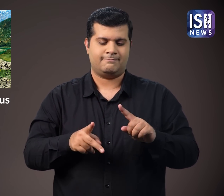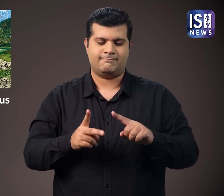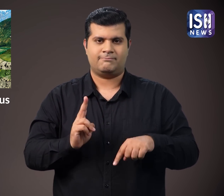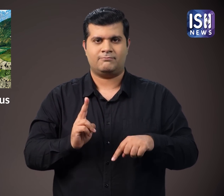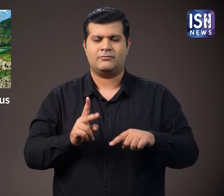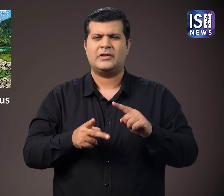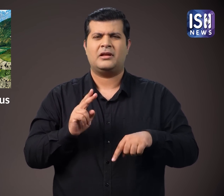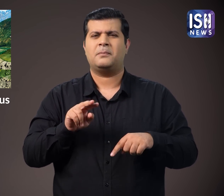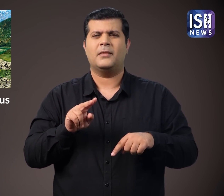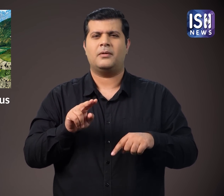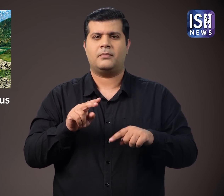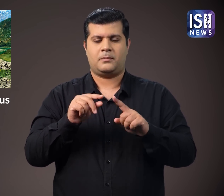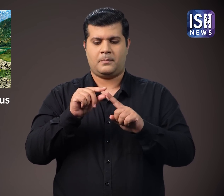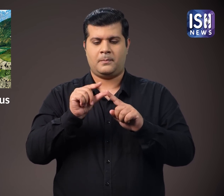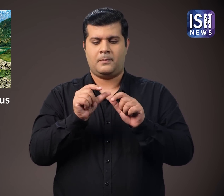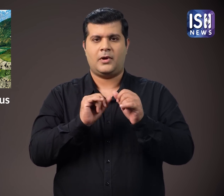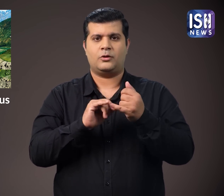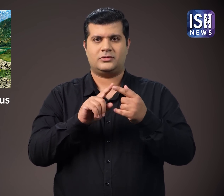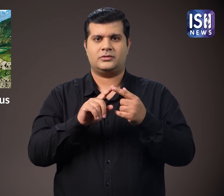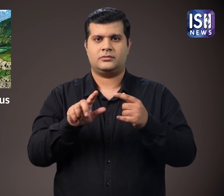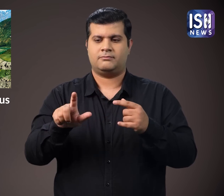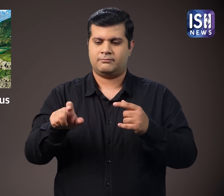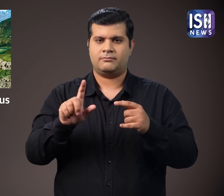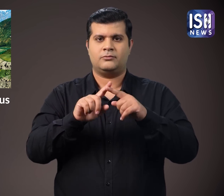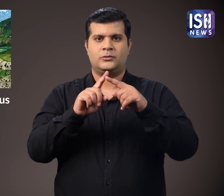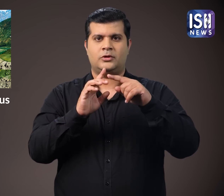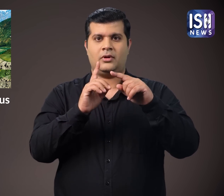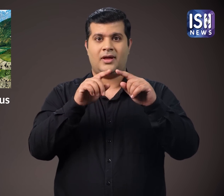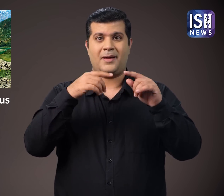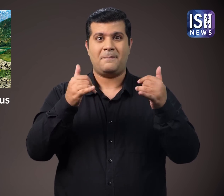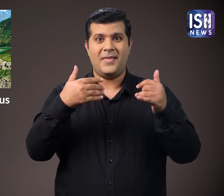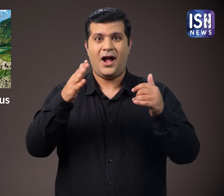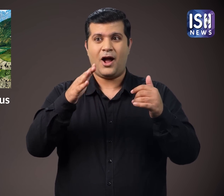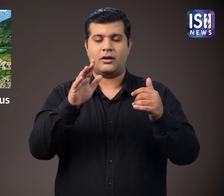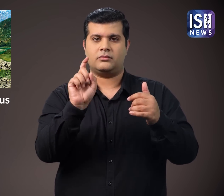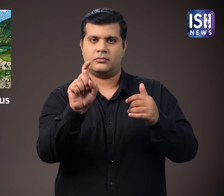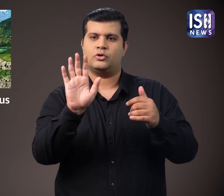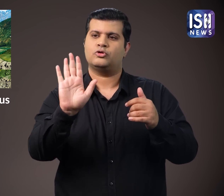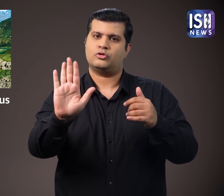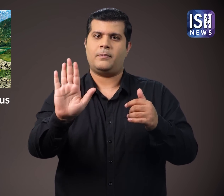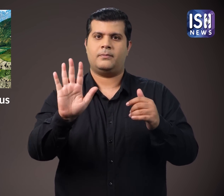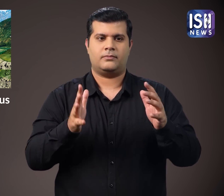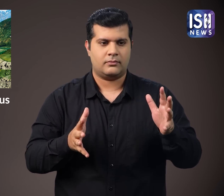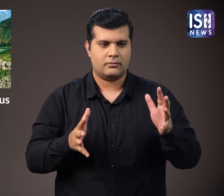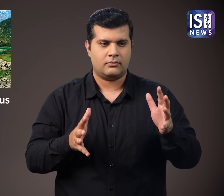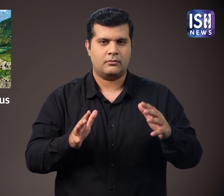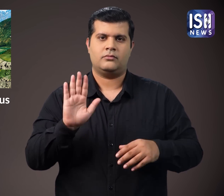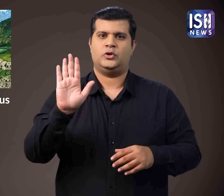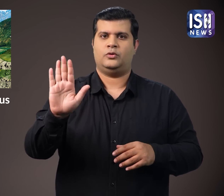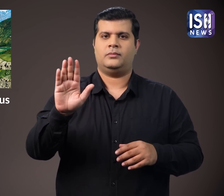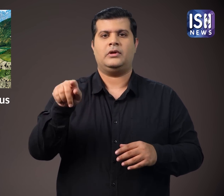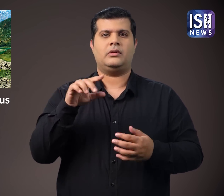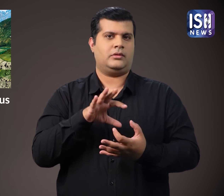So, cut off! Cut off meaning pause. Like when we play a movie and pause in the middle.